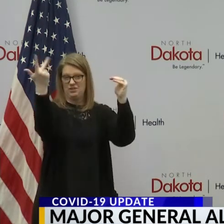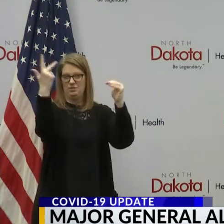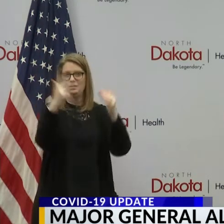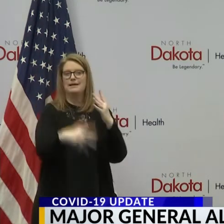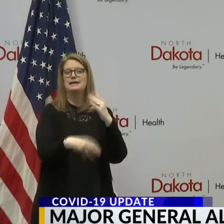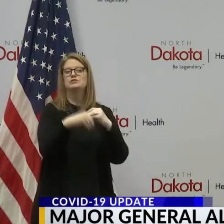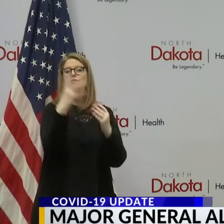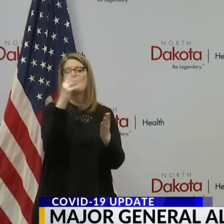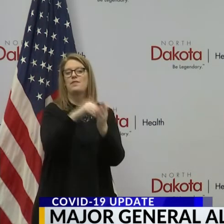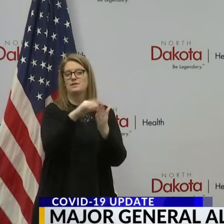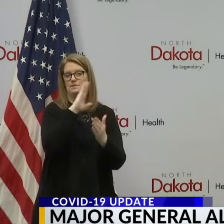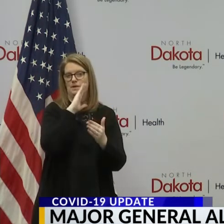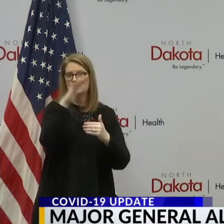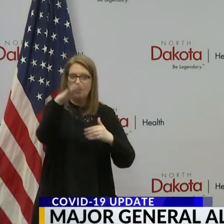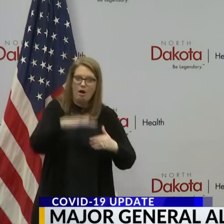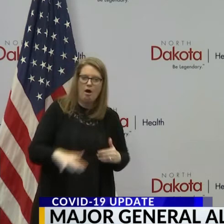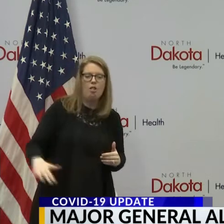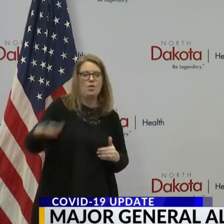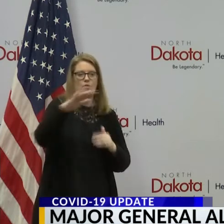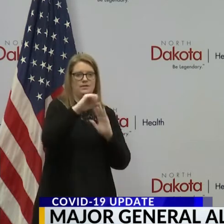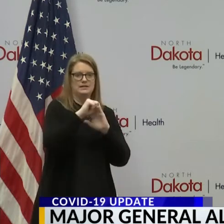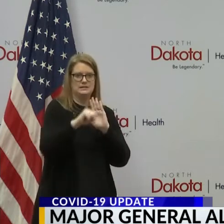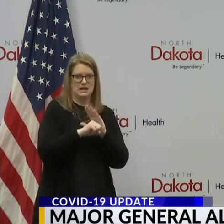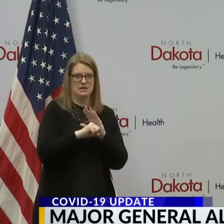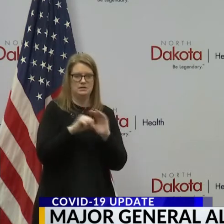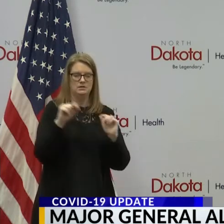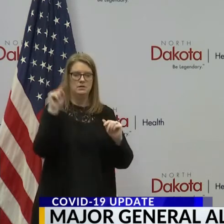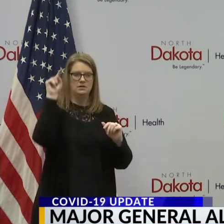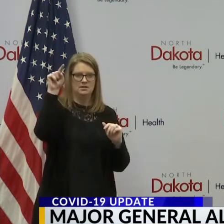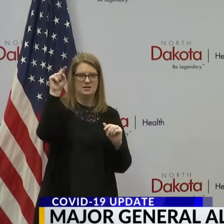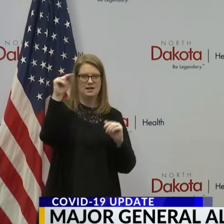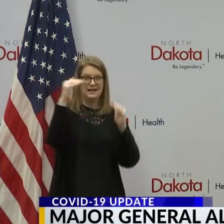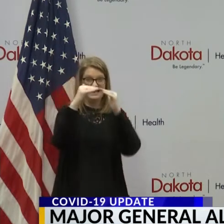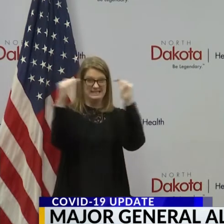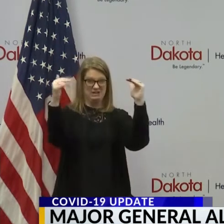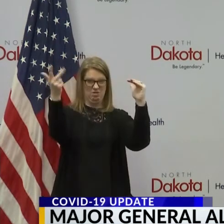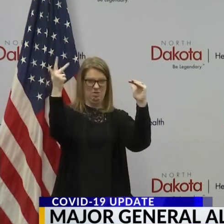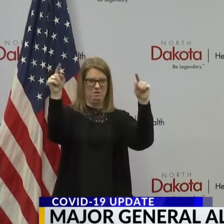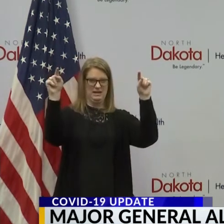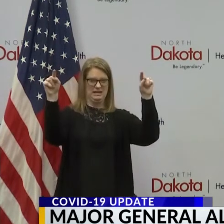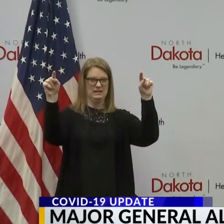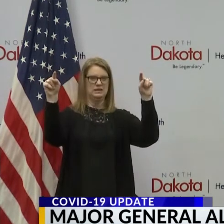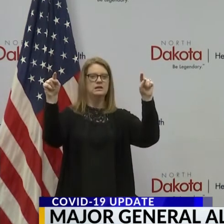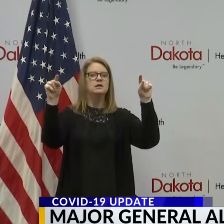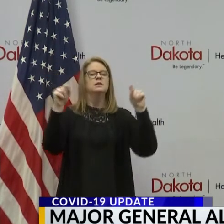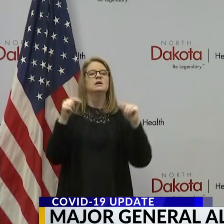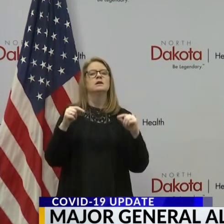STATE SUPPORT IN TIER 2 COULD POTENTIALLY BE EXHAUSTED. RIGHT NOW IN TIER 3 WE ARE PLANNING TO ADD ADDITIONAL 4000